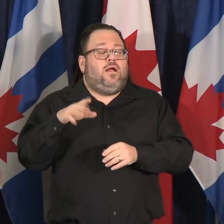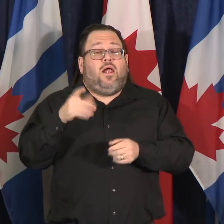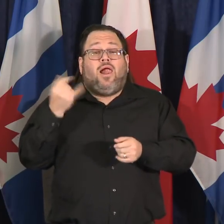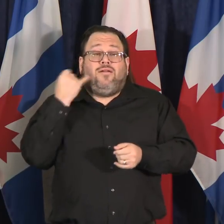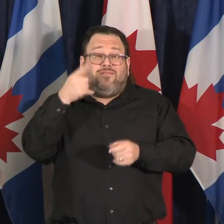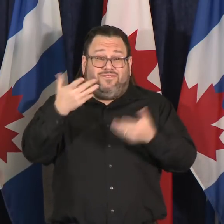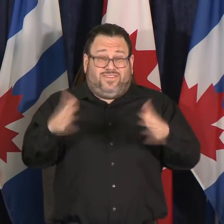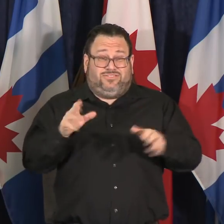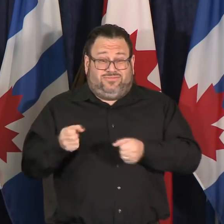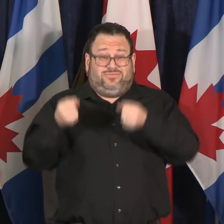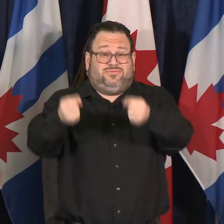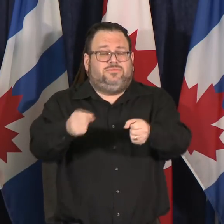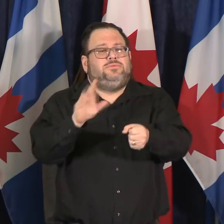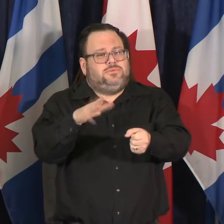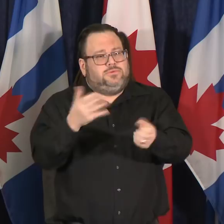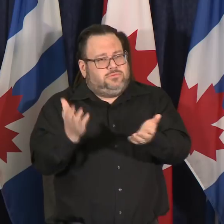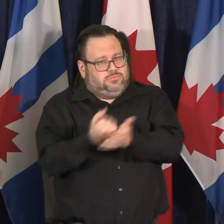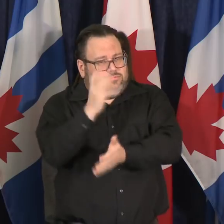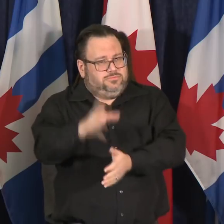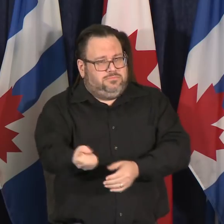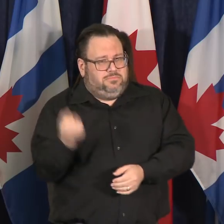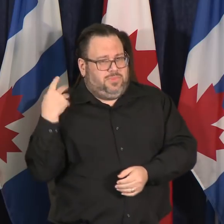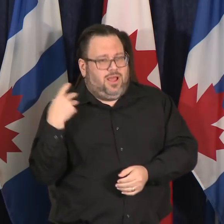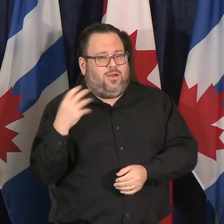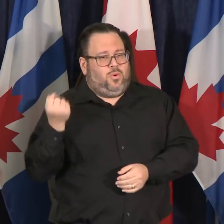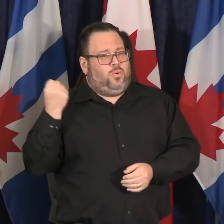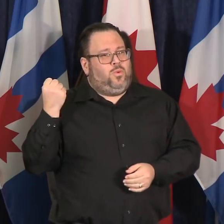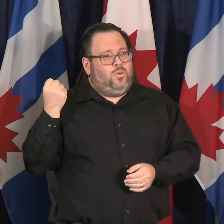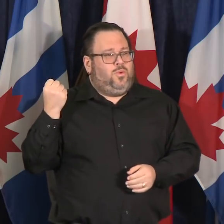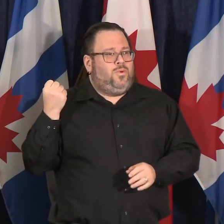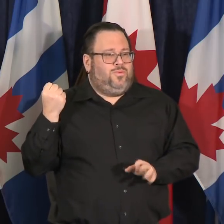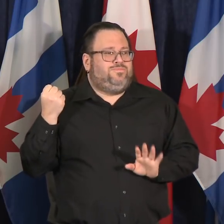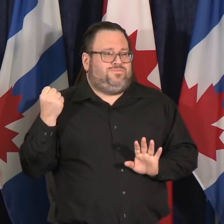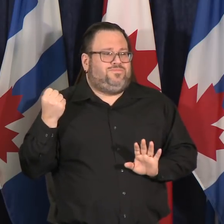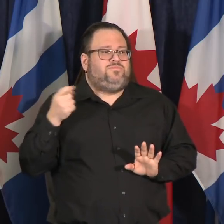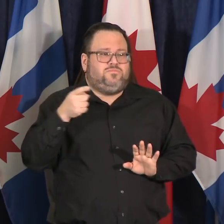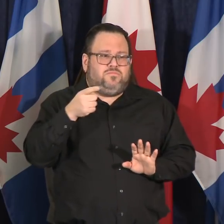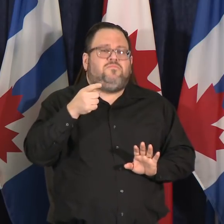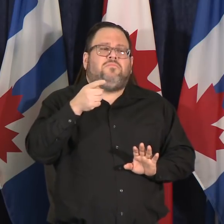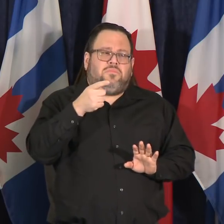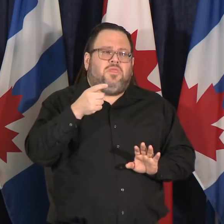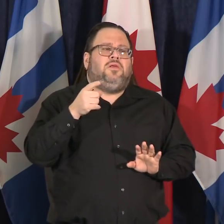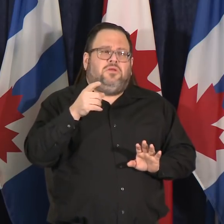services if required will continue as normal Toronto Hydro is operating